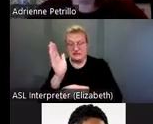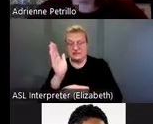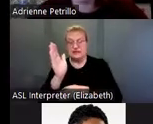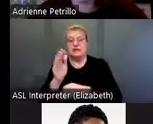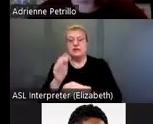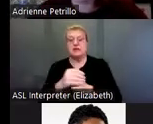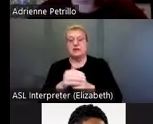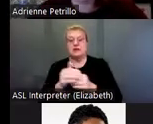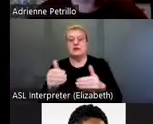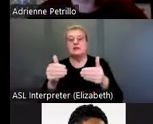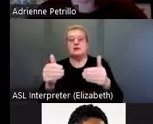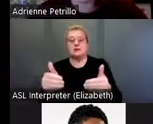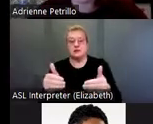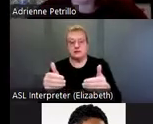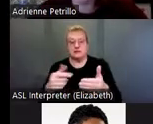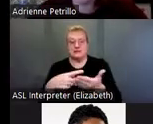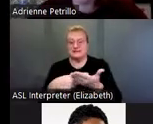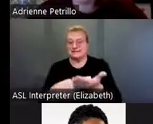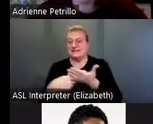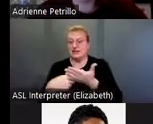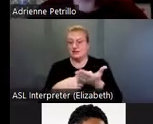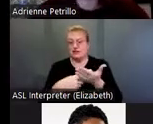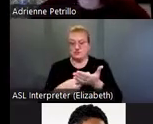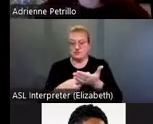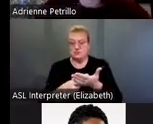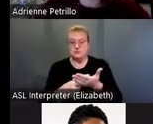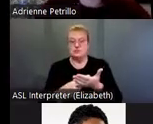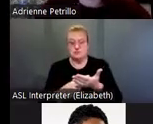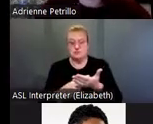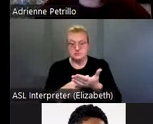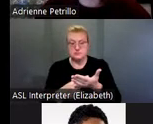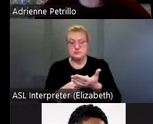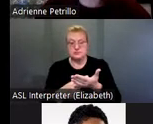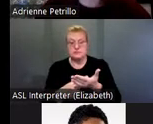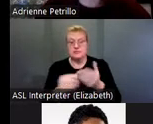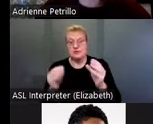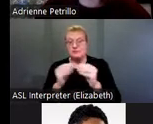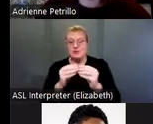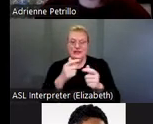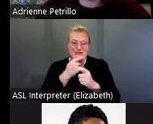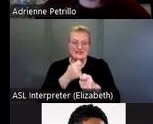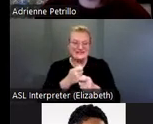and move into a discussion, which I think is the more interesting part of the day.